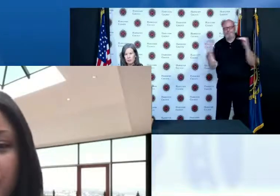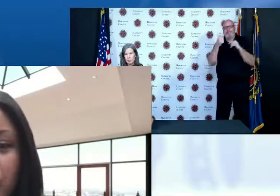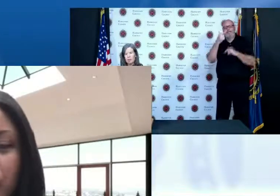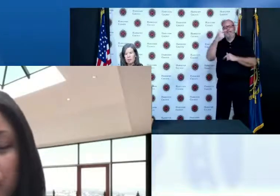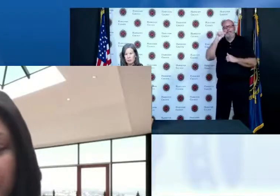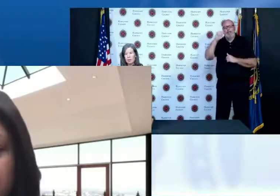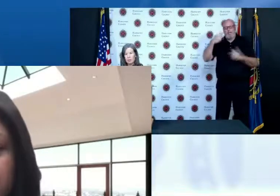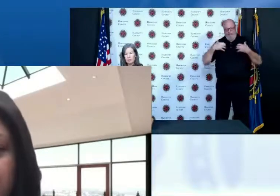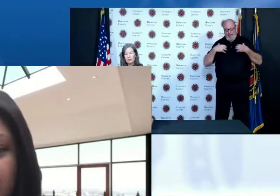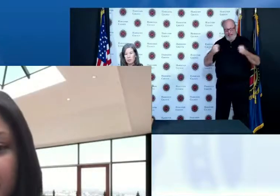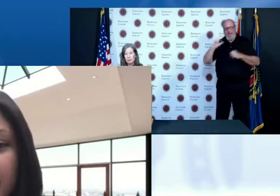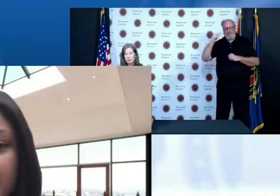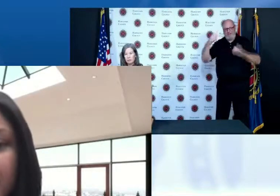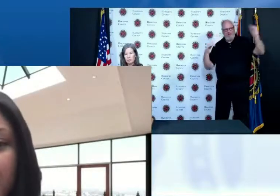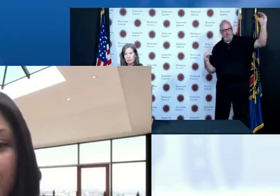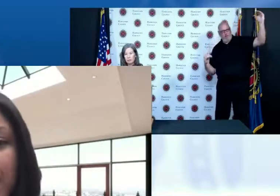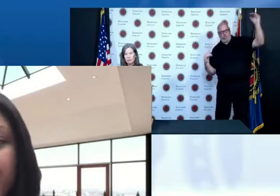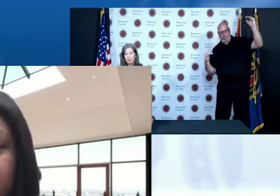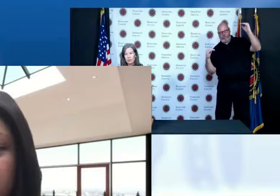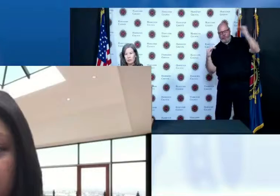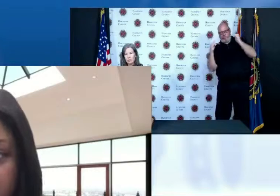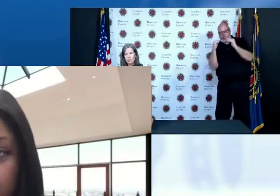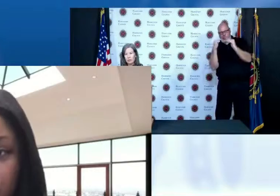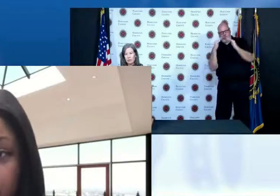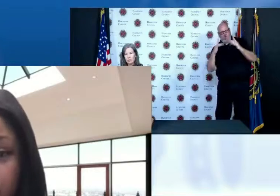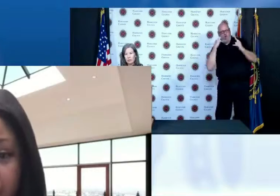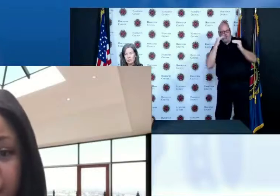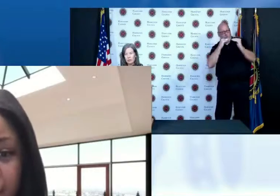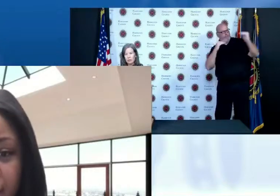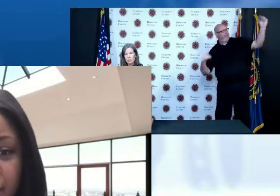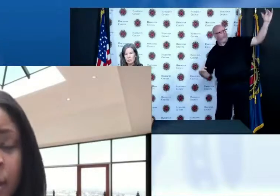talking to people every day to let them know how important it is that we were vaccinated that we